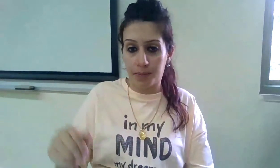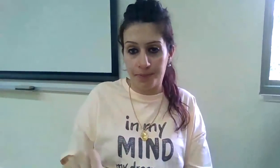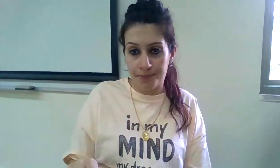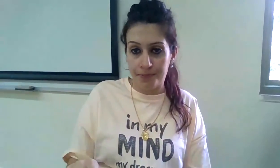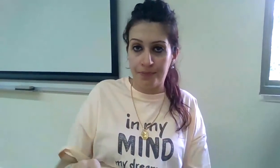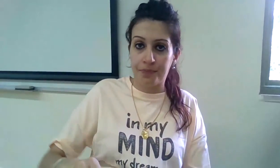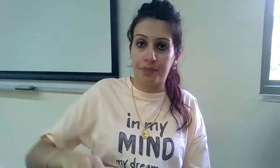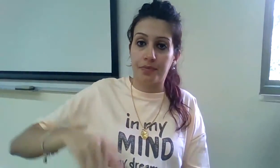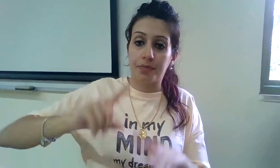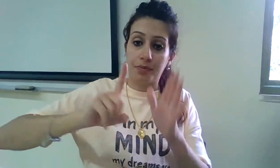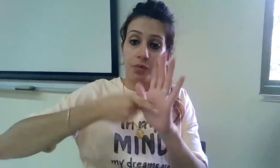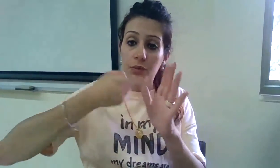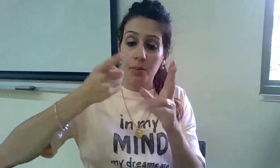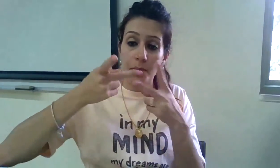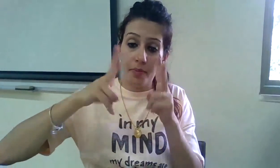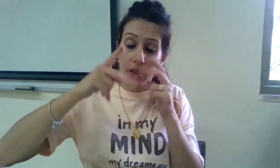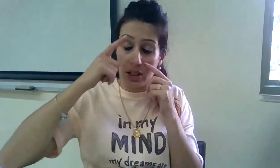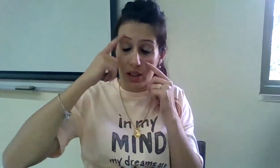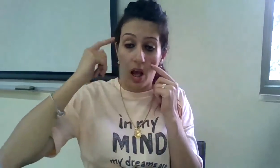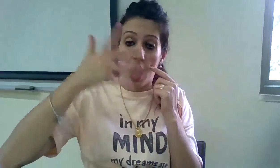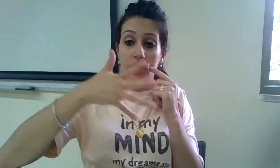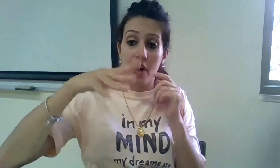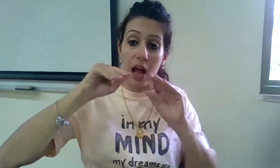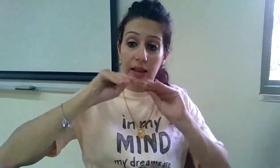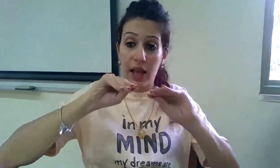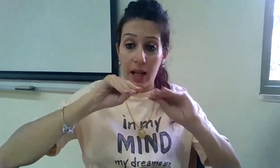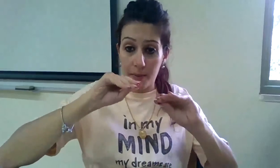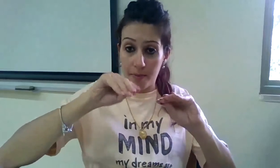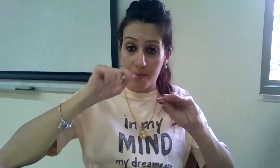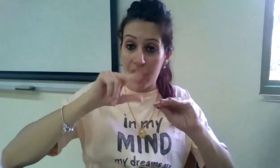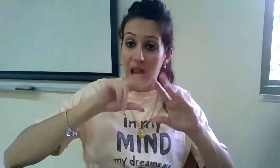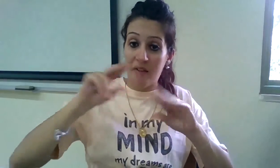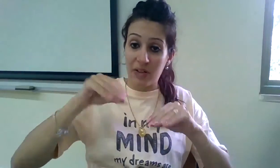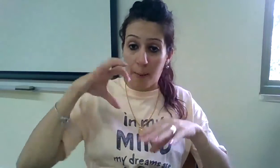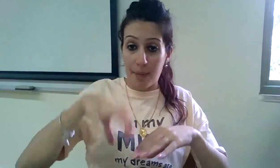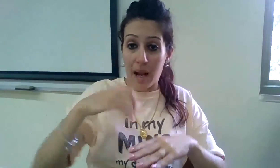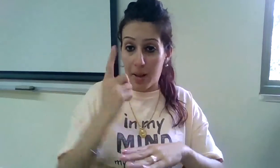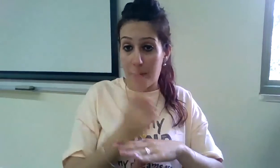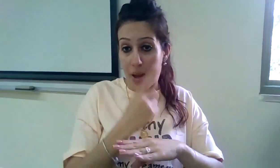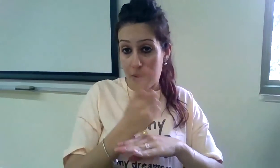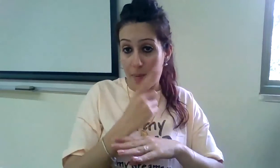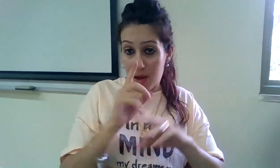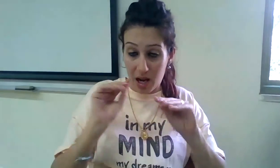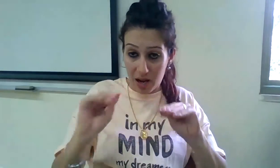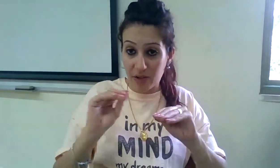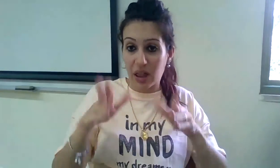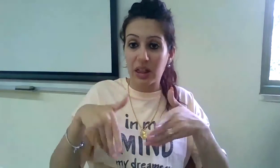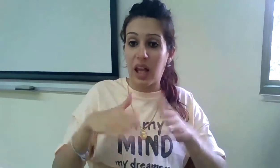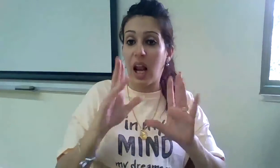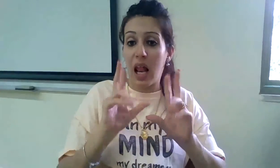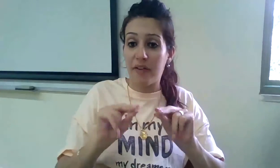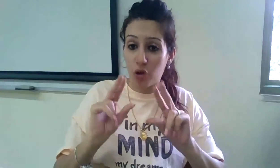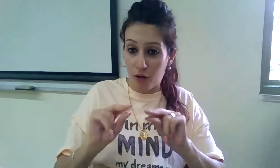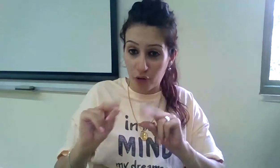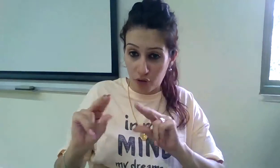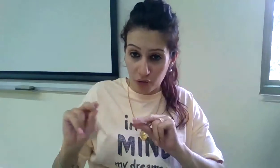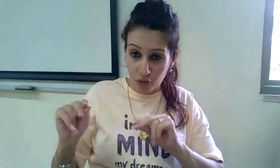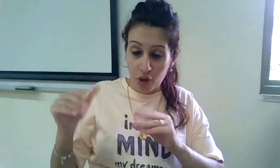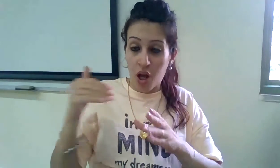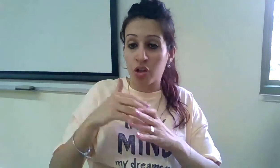life decisions to decide based on one moment, snapshot isn't the best.